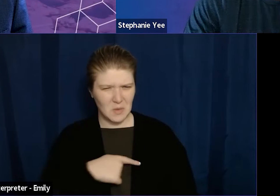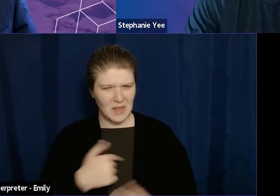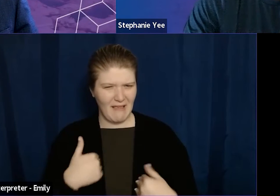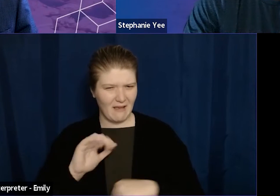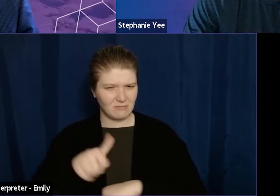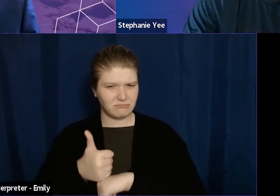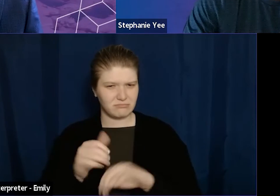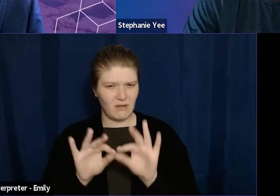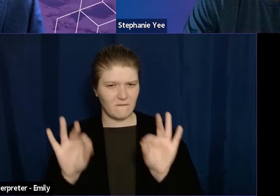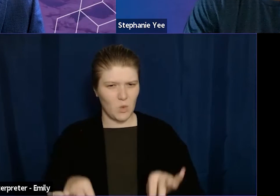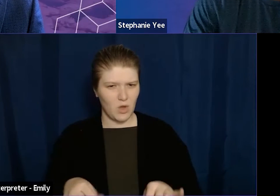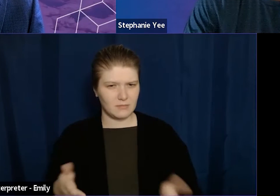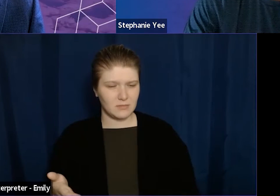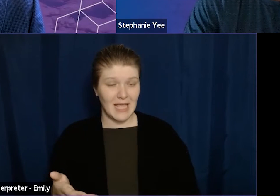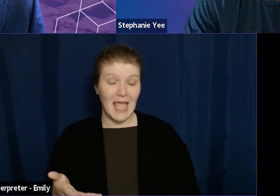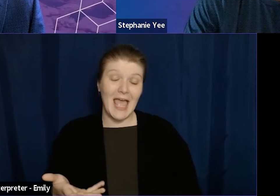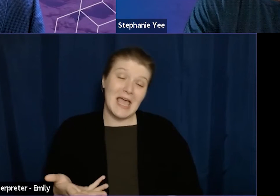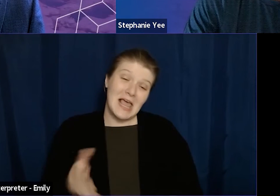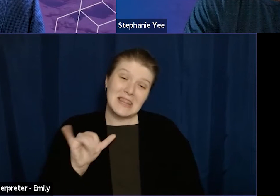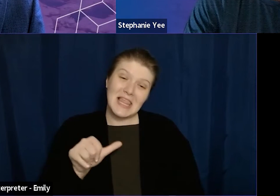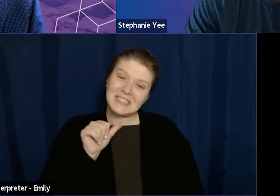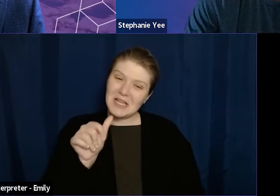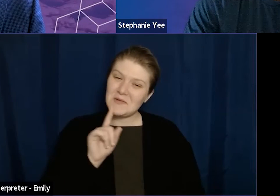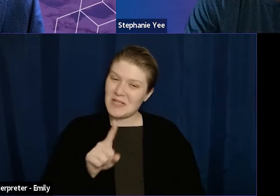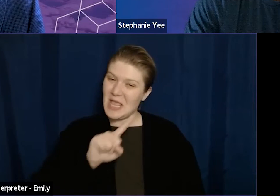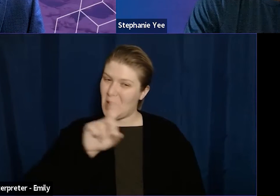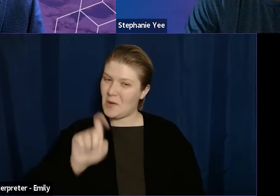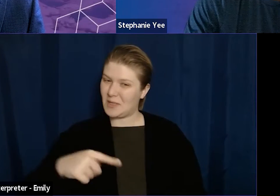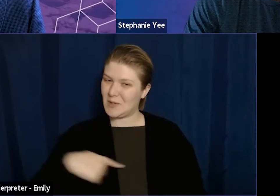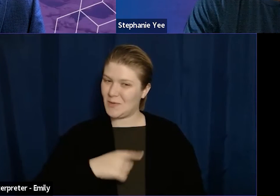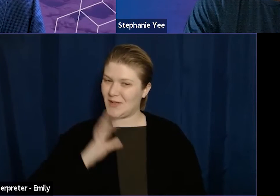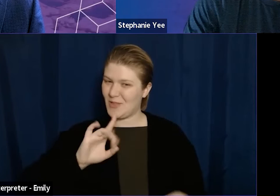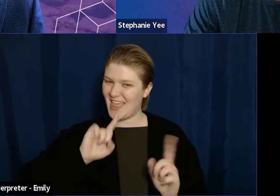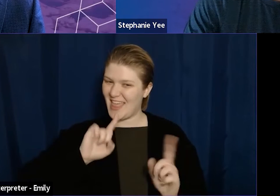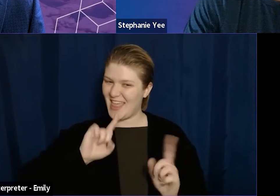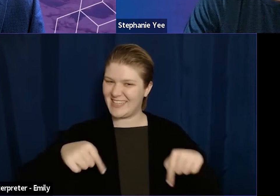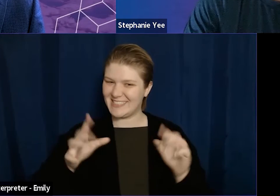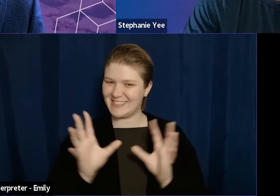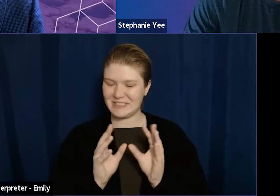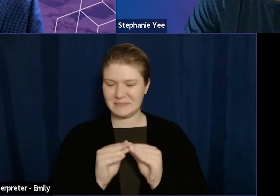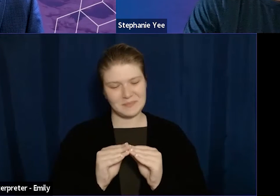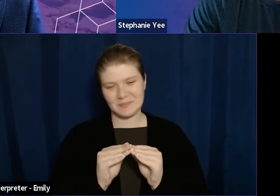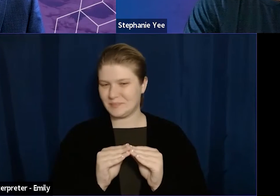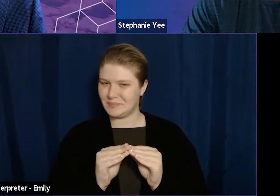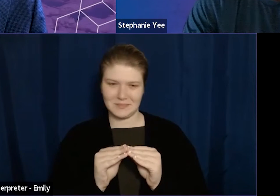This is not really a question that we're going to get into in this session. So we're going to keep moving on.